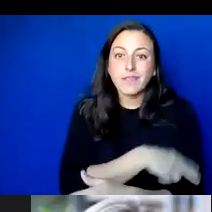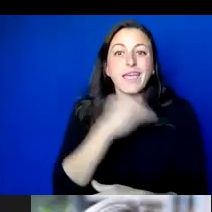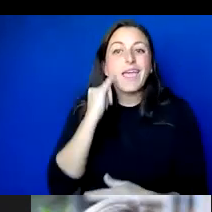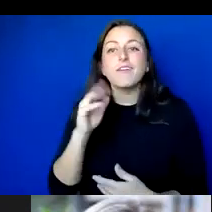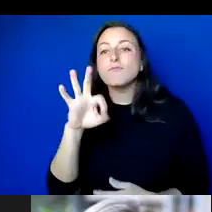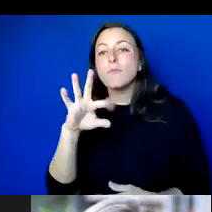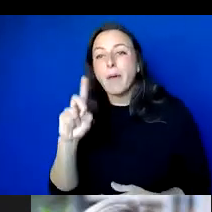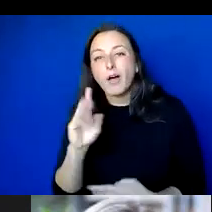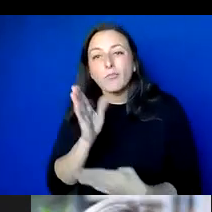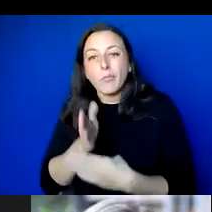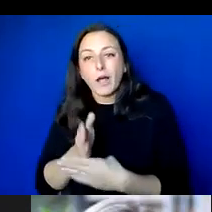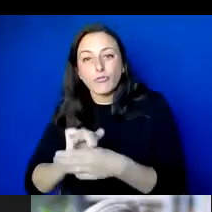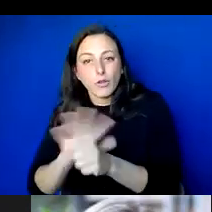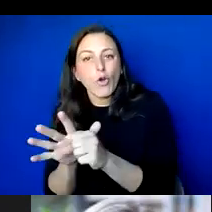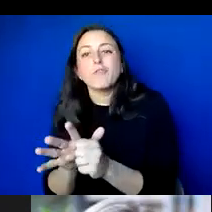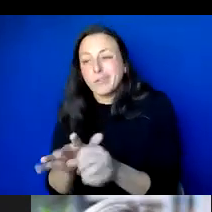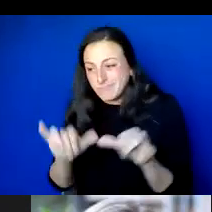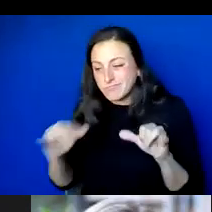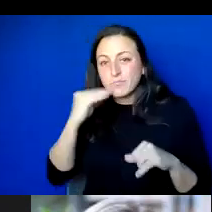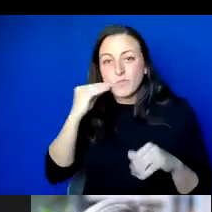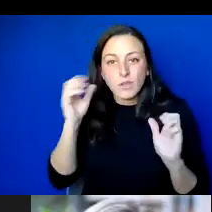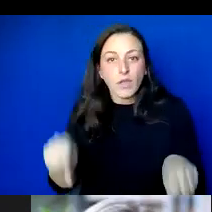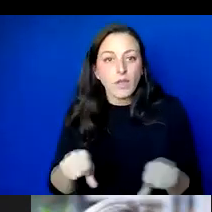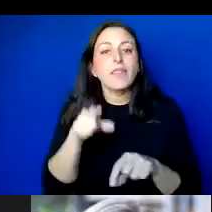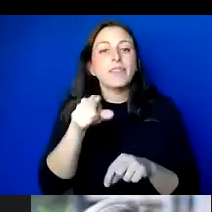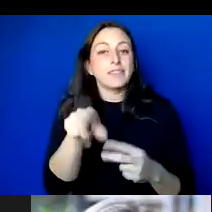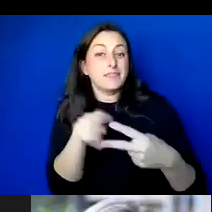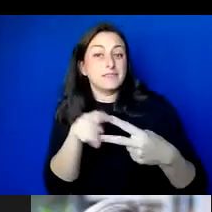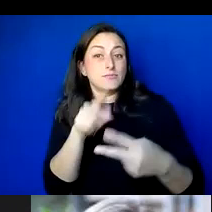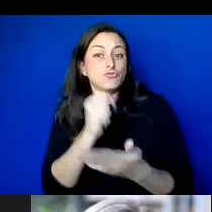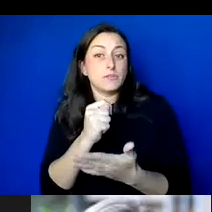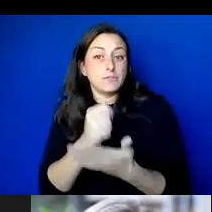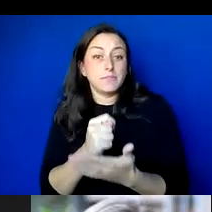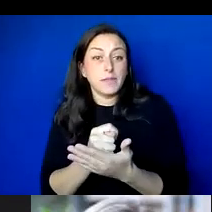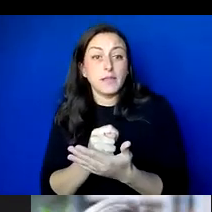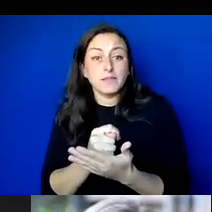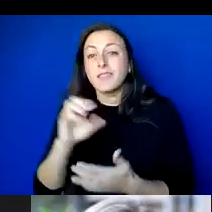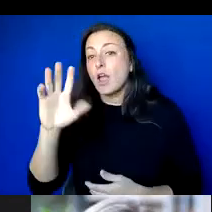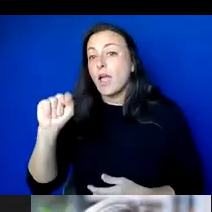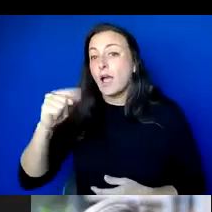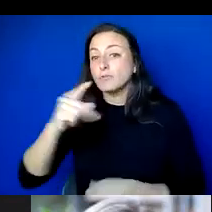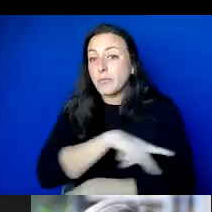And these are outpatient treatments that are provided through an infusion that takes